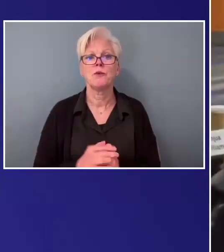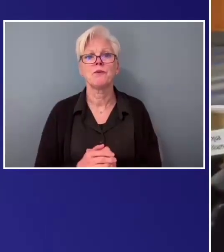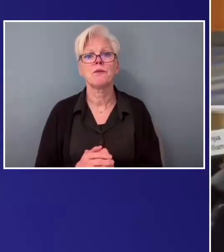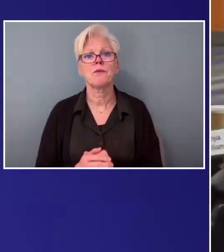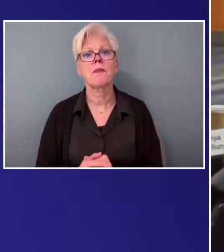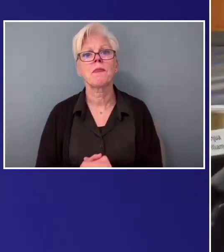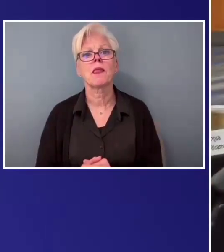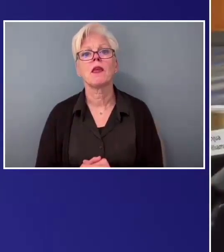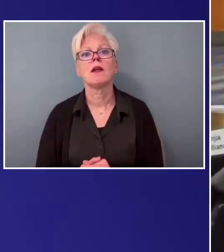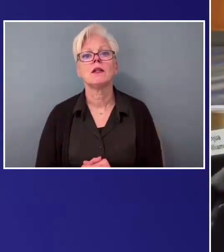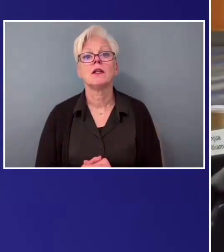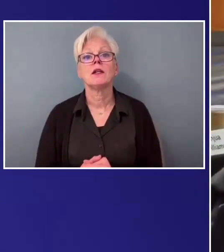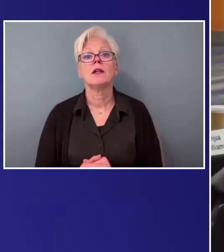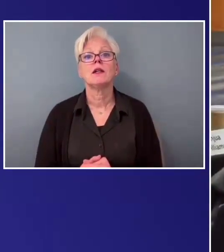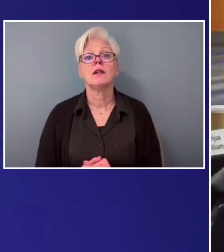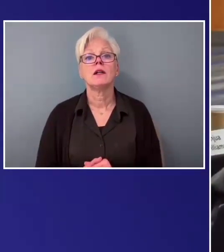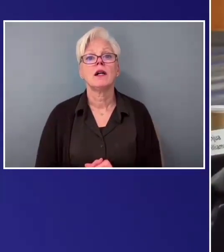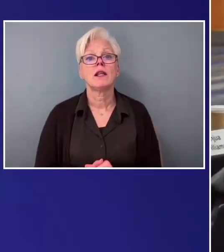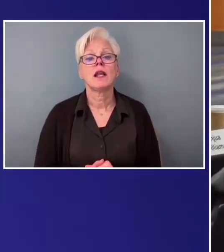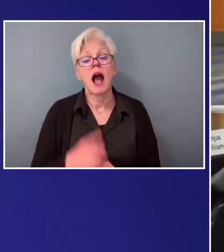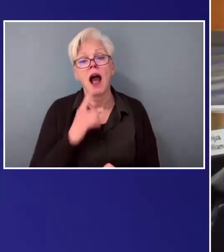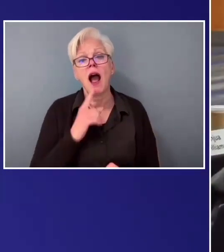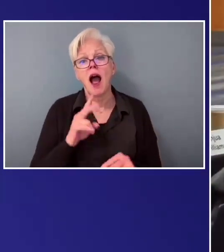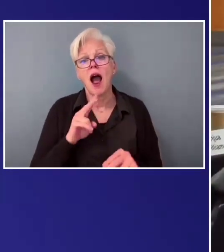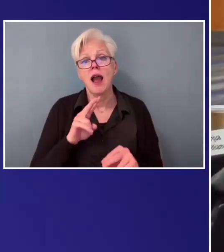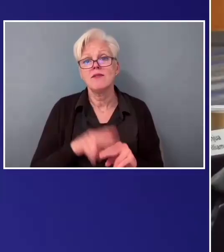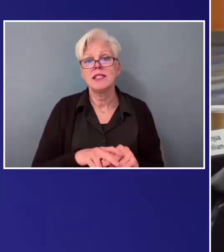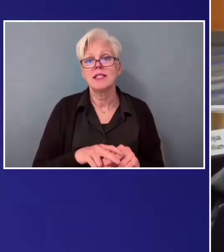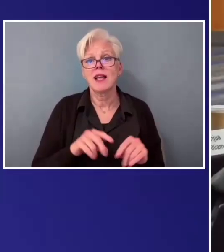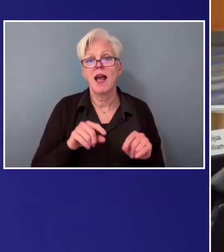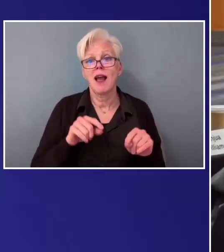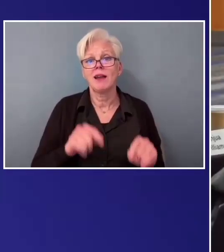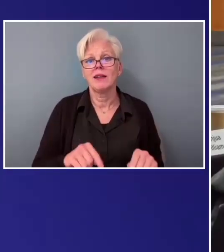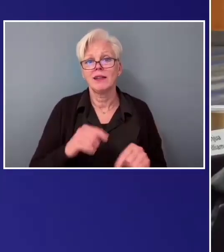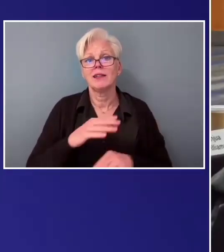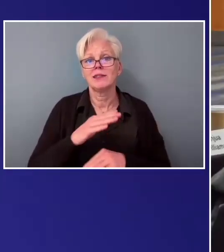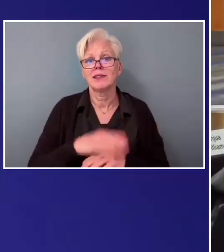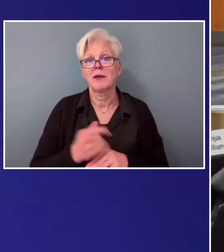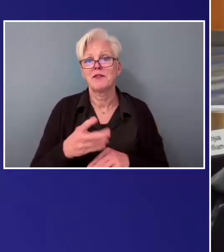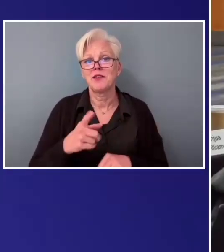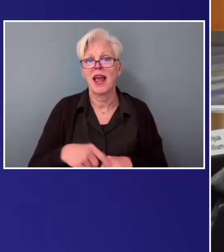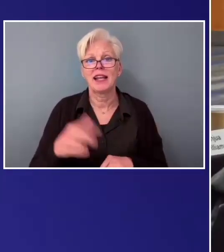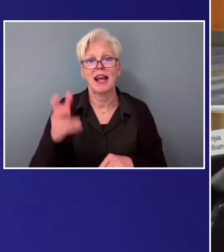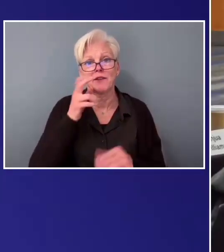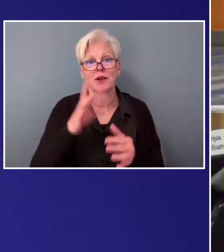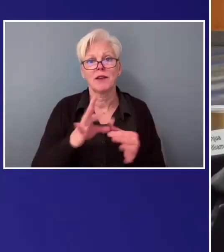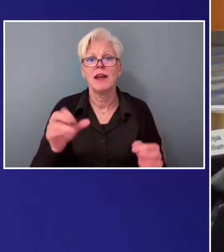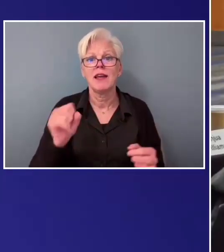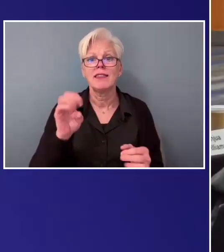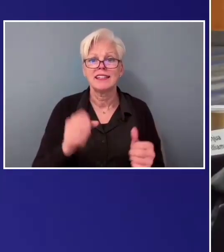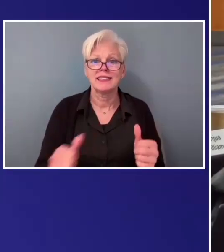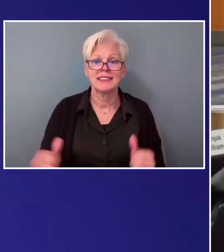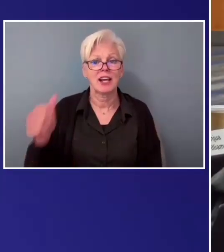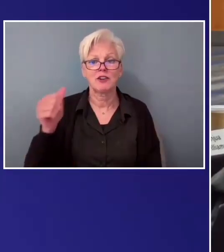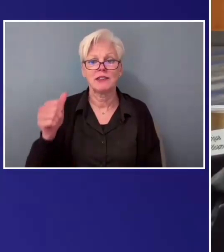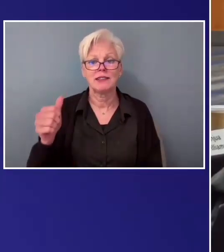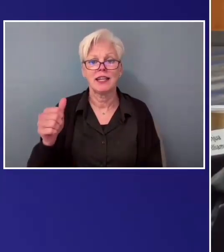You know, I've sat around this table a few times and have heard the phrase the Secretary's not particularly in the